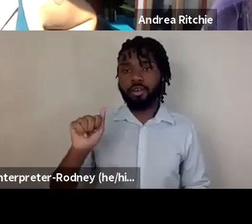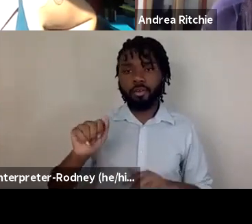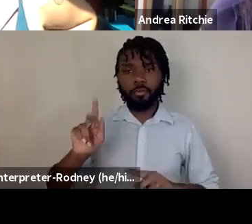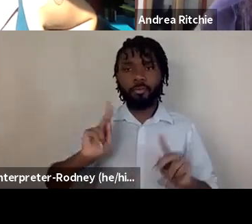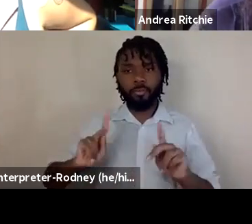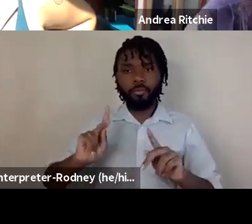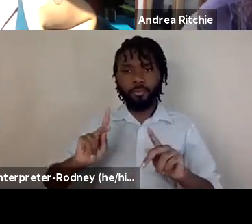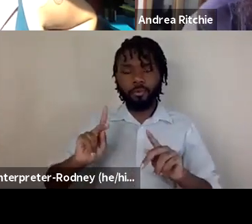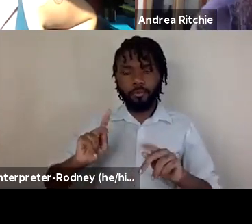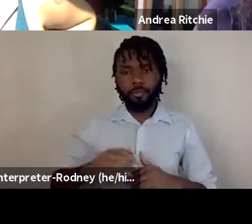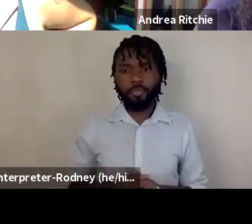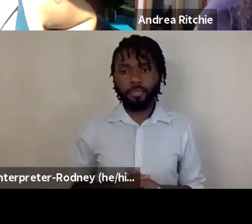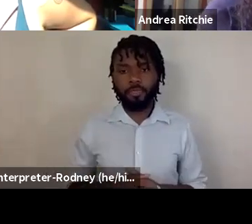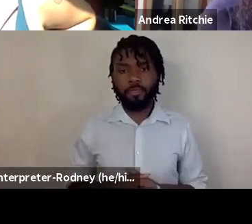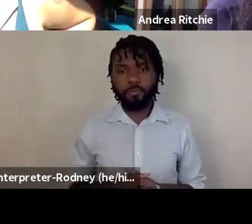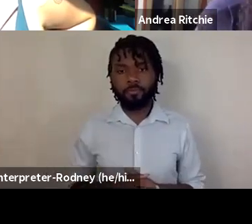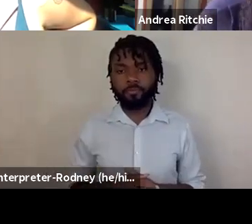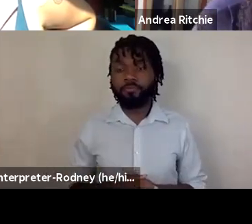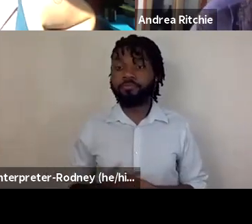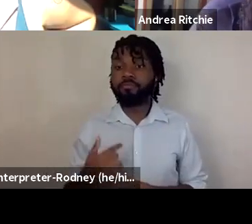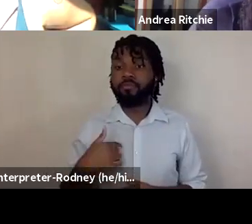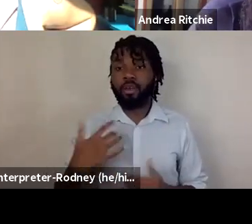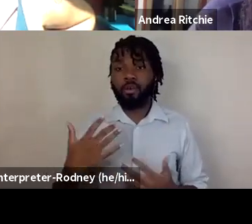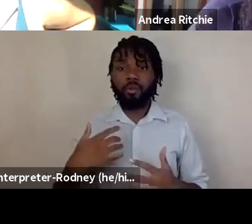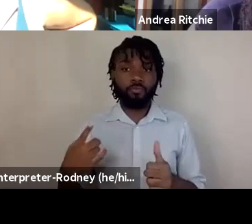And I do want to start by naming my teachers,